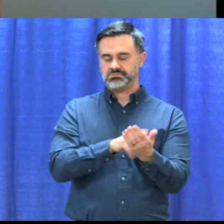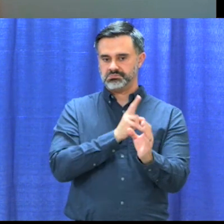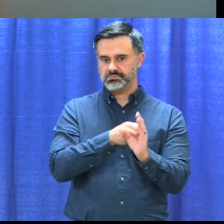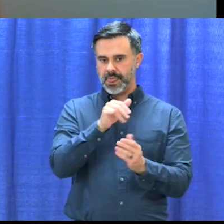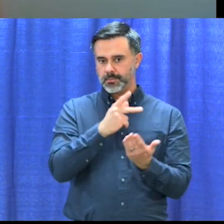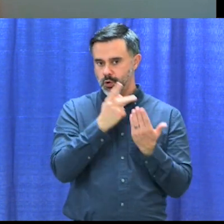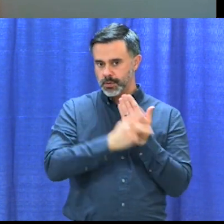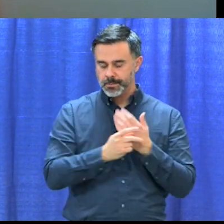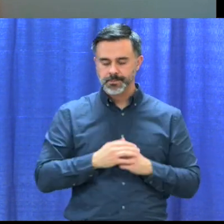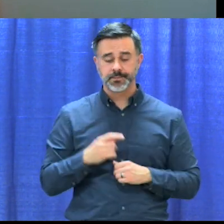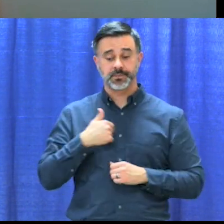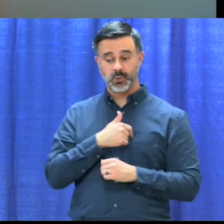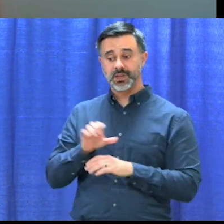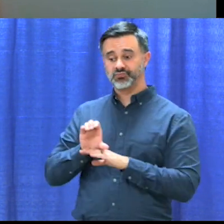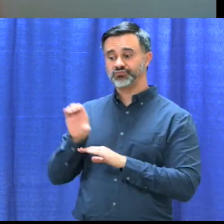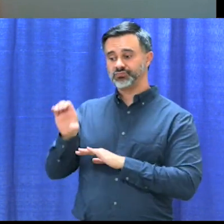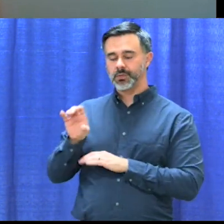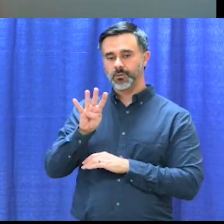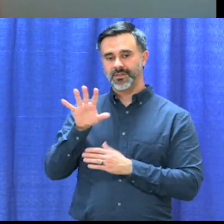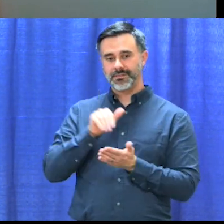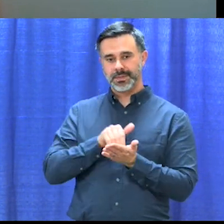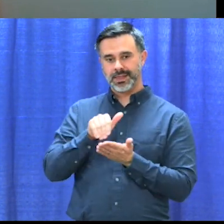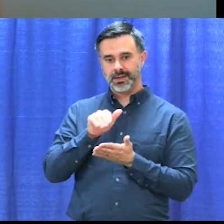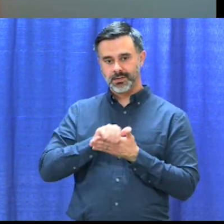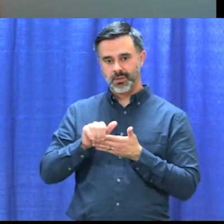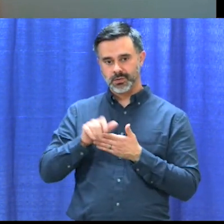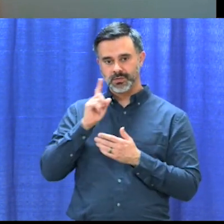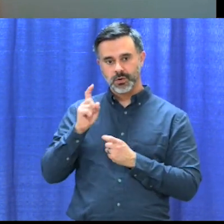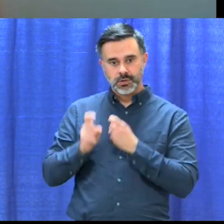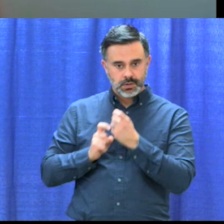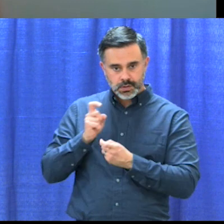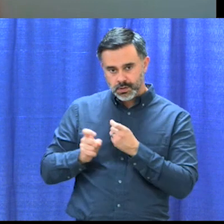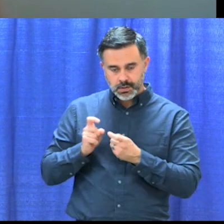We've committed 45 million dollars to date and contributions and donations to nonprofits